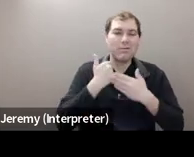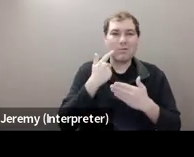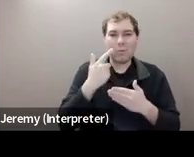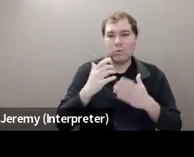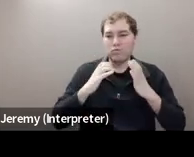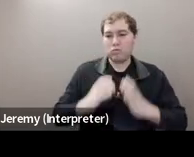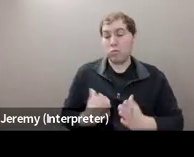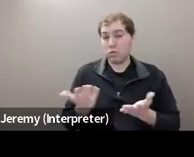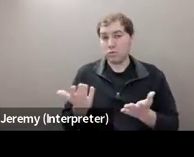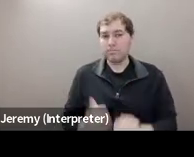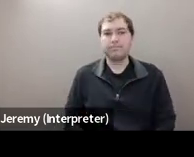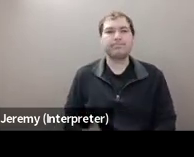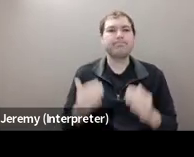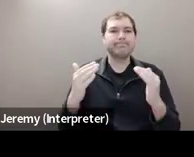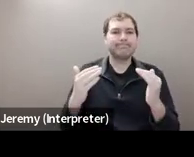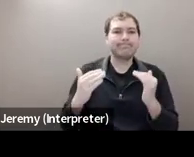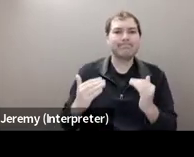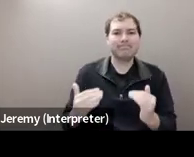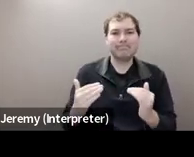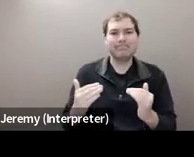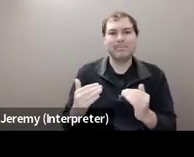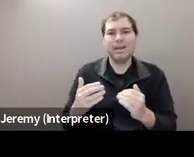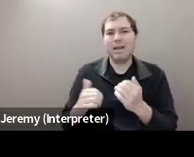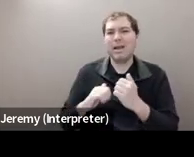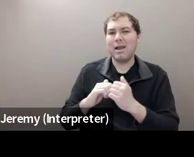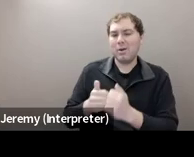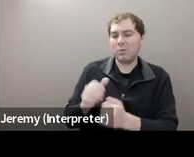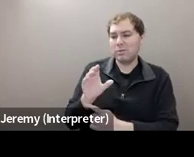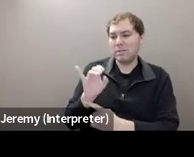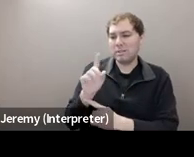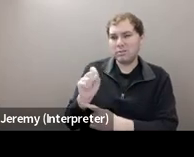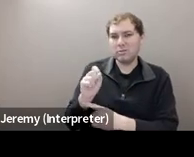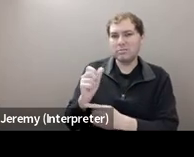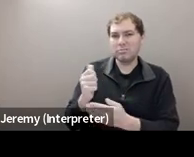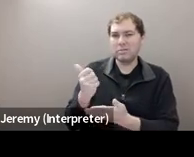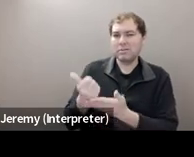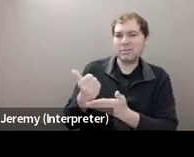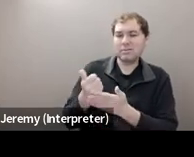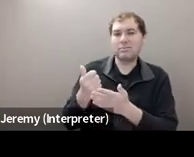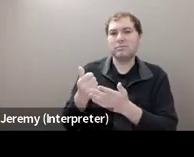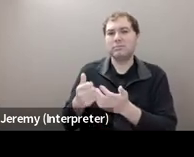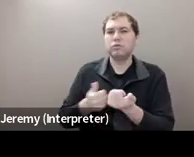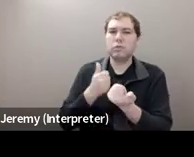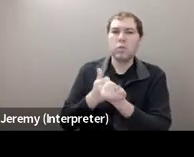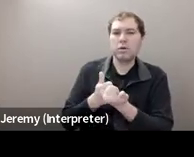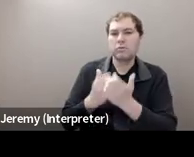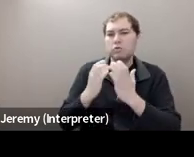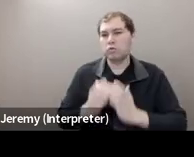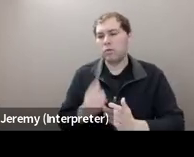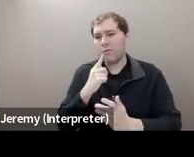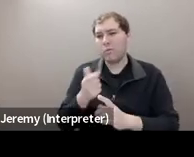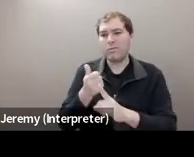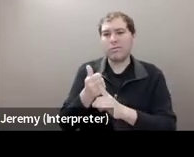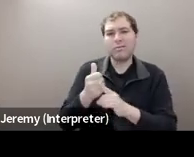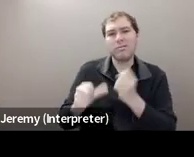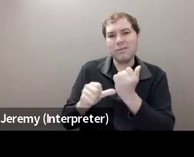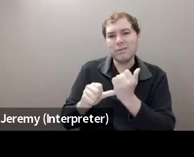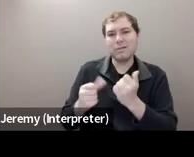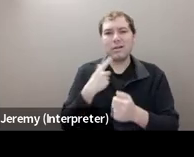Rebecca - APRIL: And also, how can sales, assist or support consumers, and what resources are available that you have used with your consumers before.